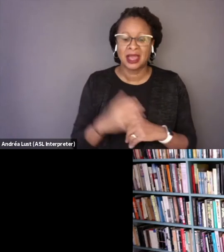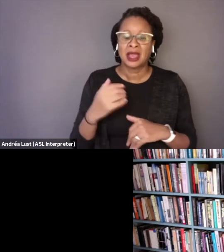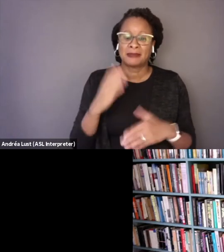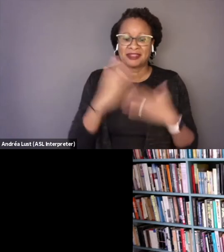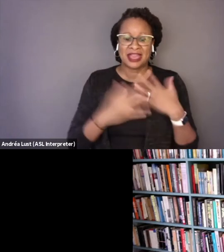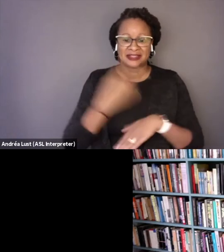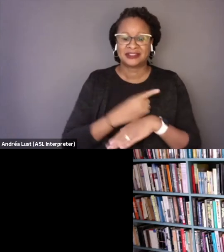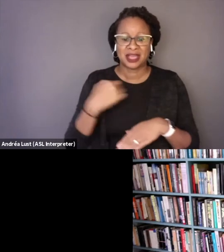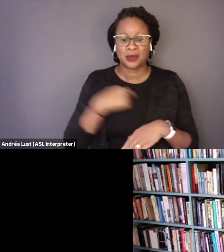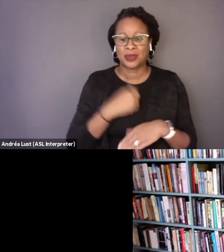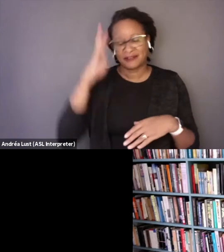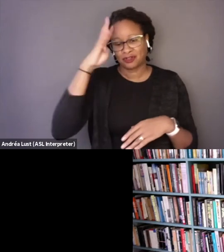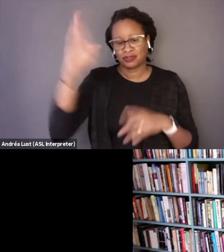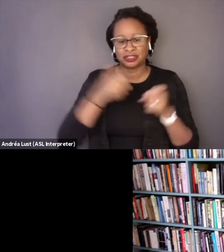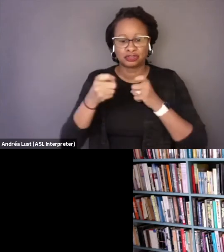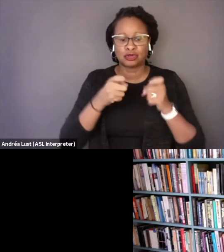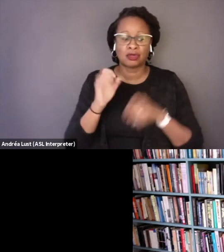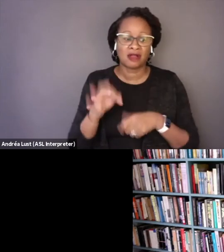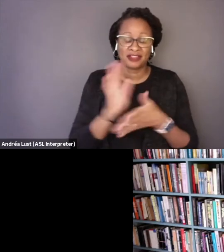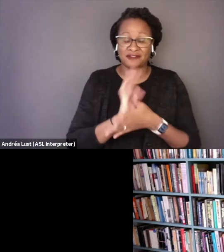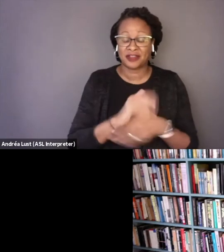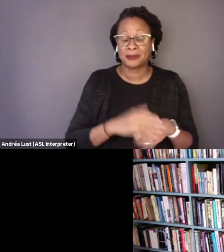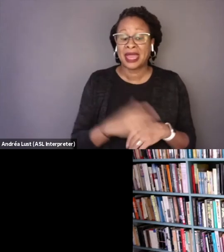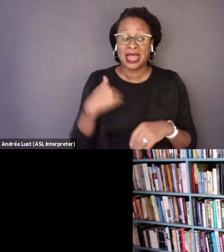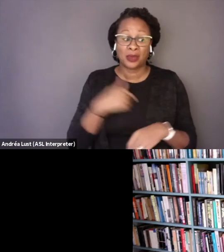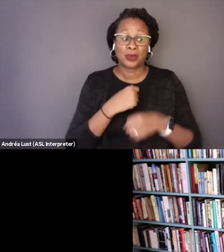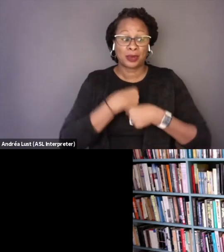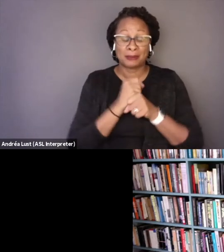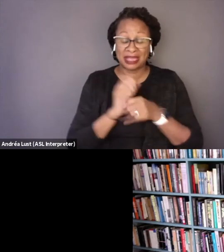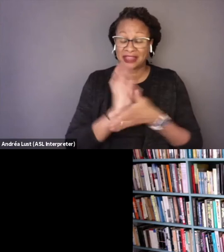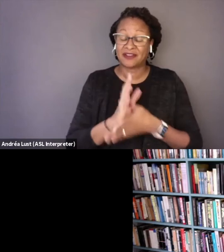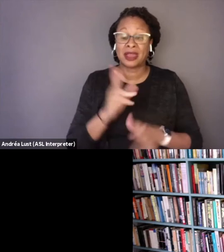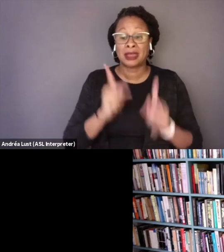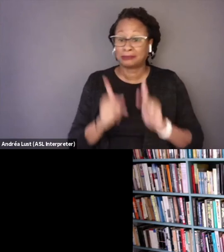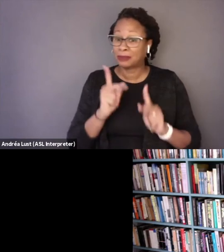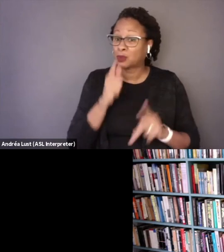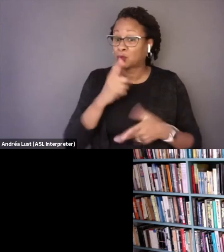and we were making the film and ultimately people who cared about JYC,